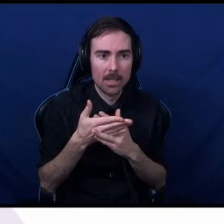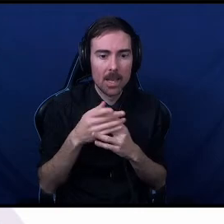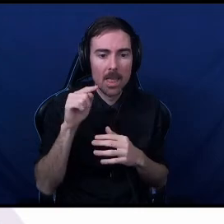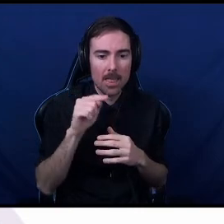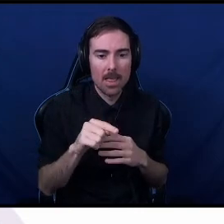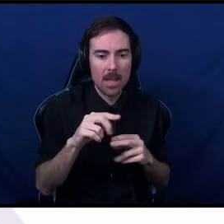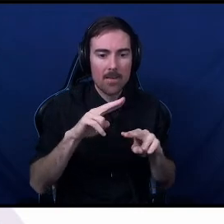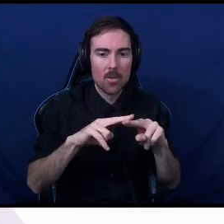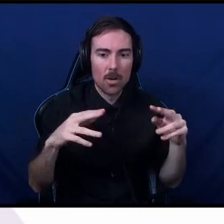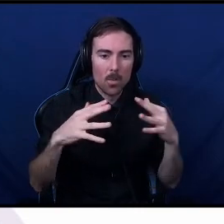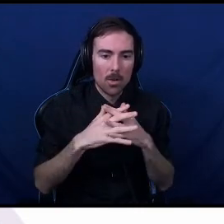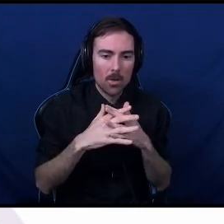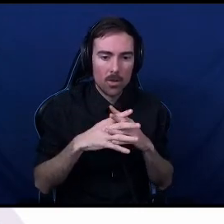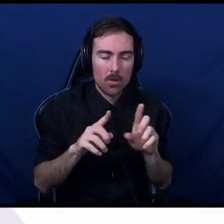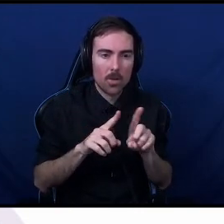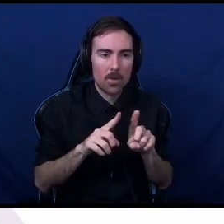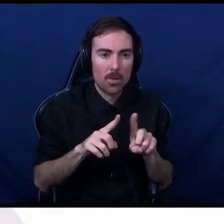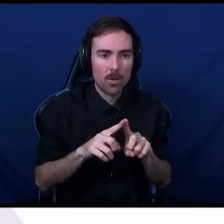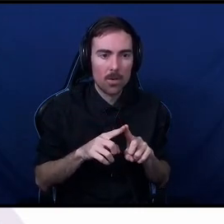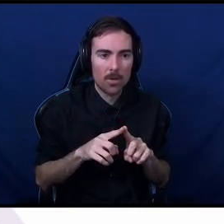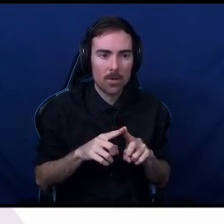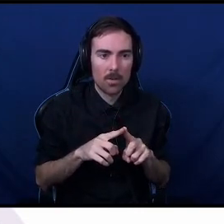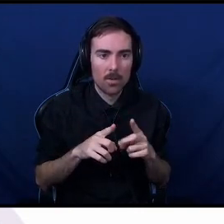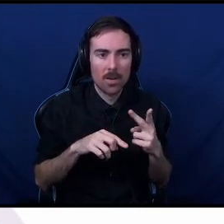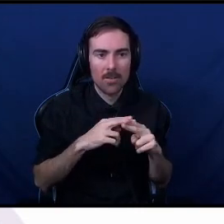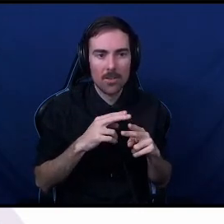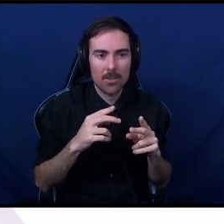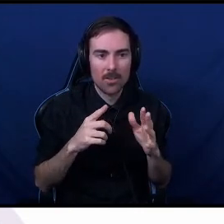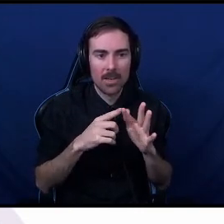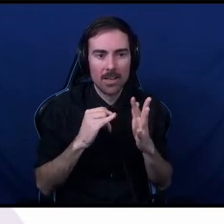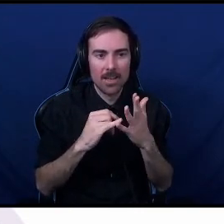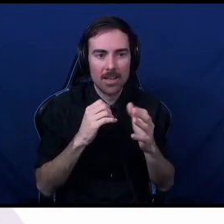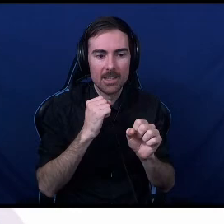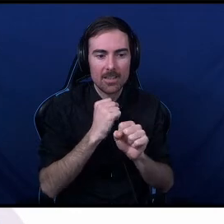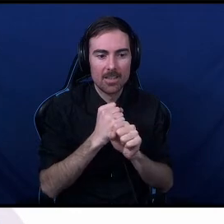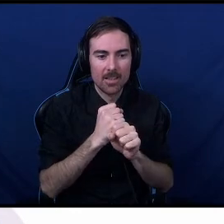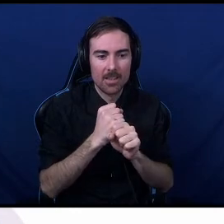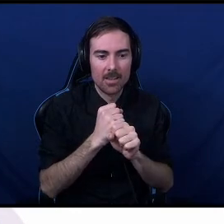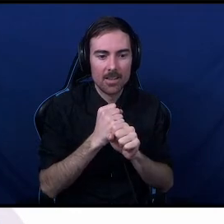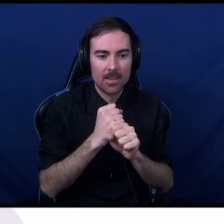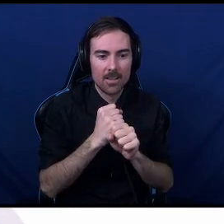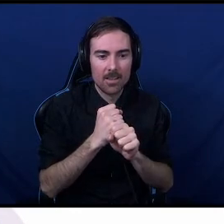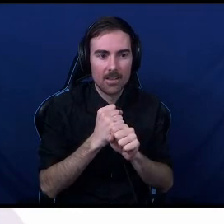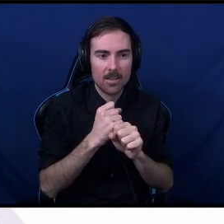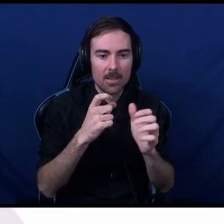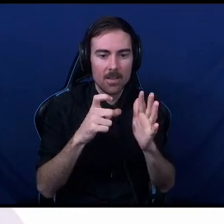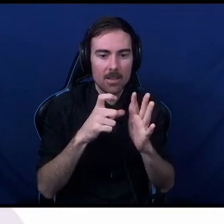well. And actually, if you rearrange the letters, it actually becomes idea then rather than D E. I. So that's